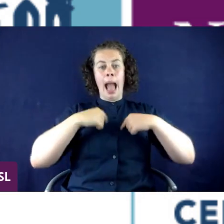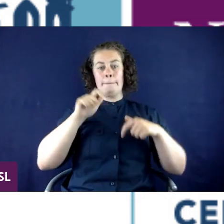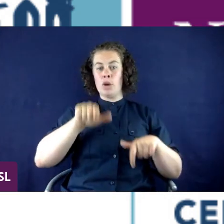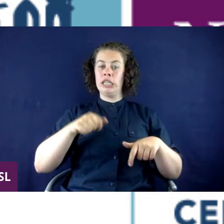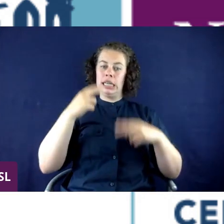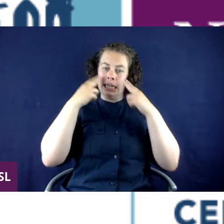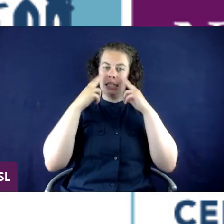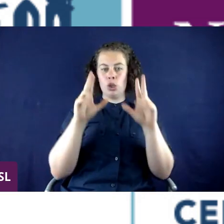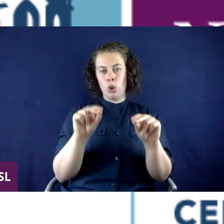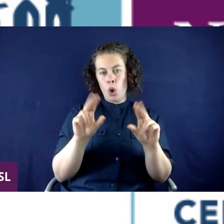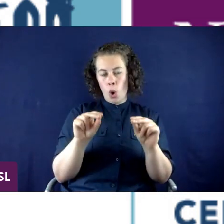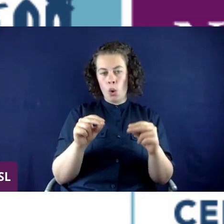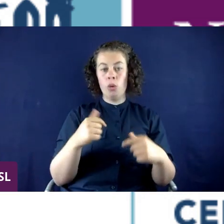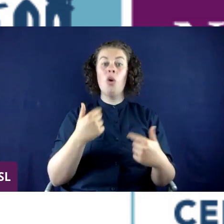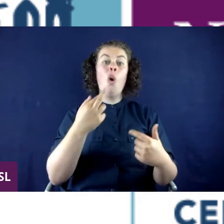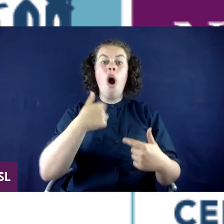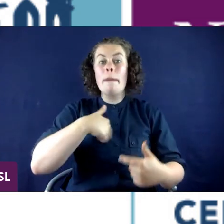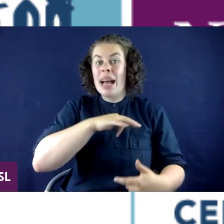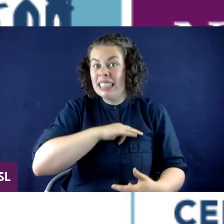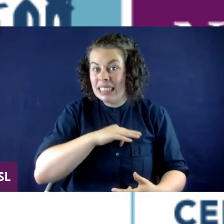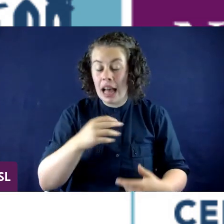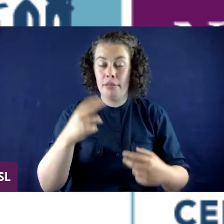Hearing communities.